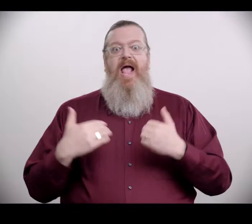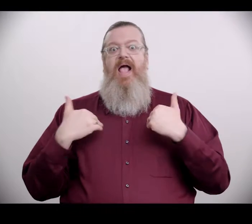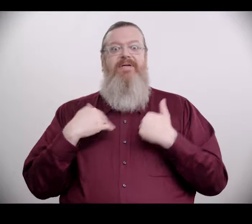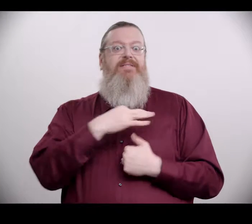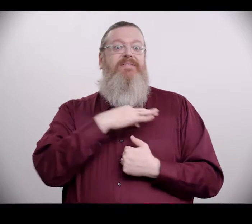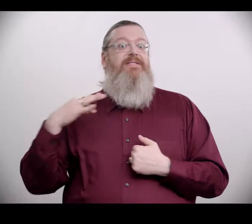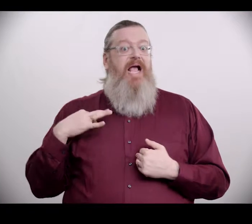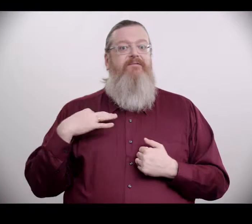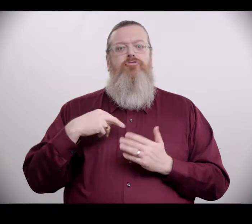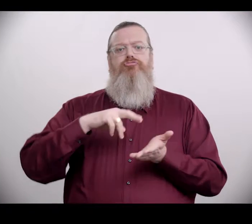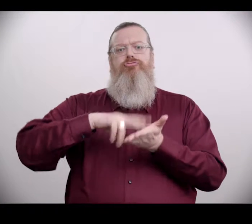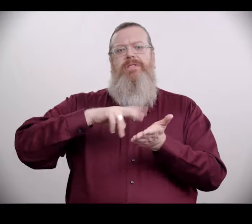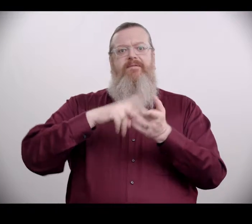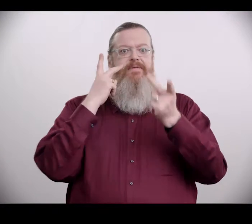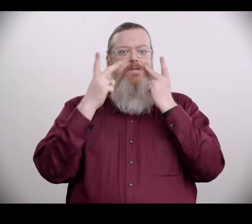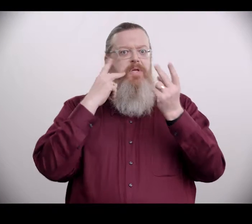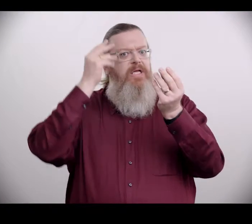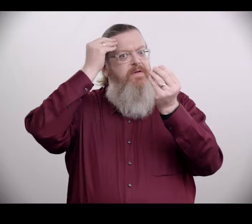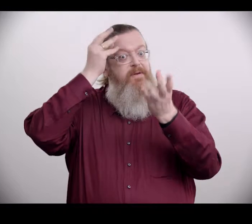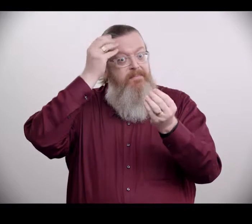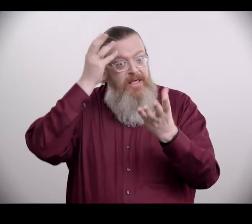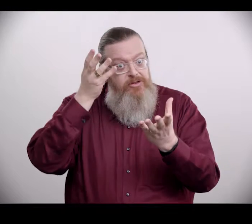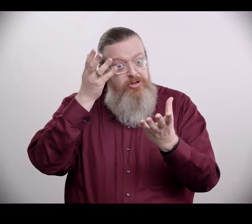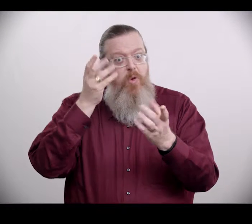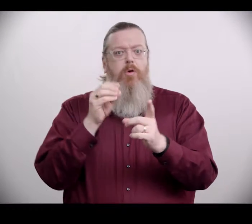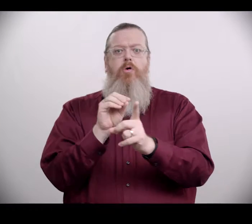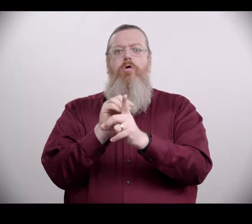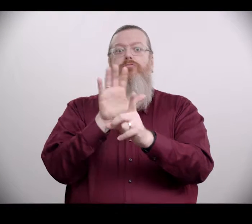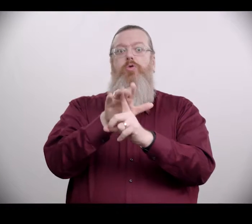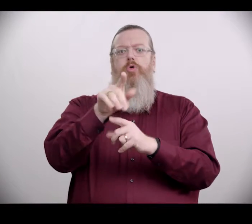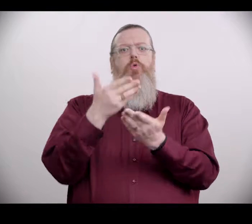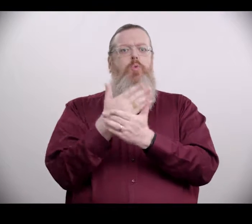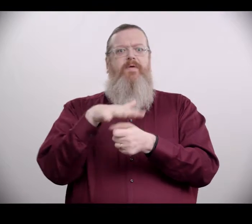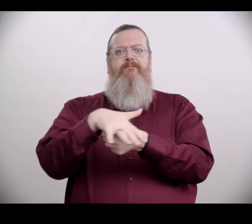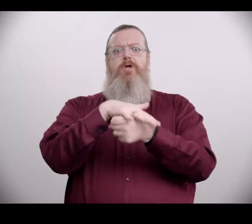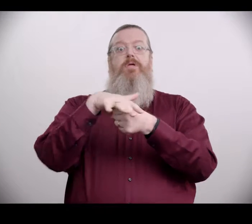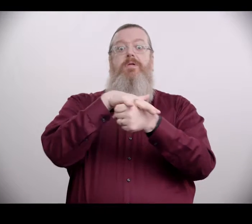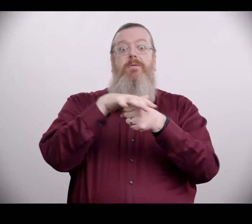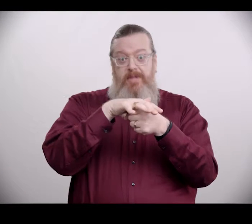o Having staff read visual information or orient you to a new environment